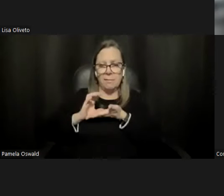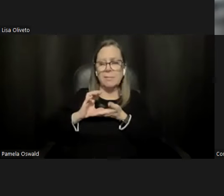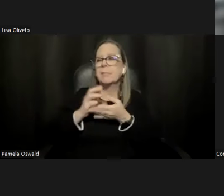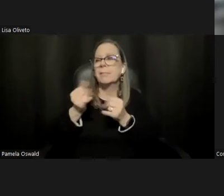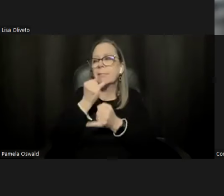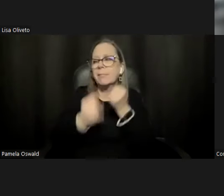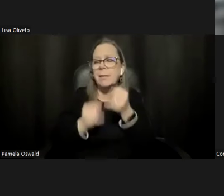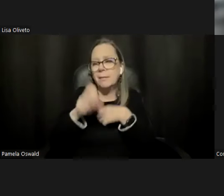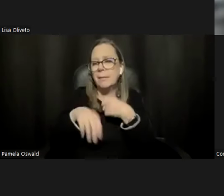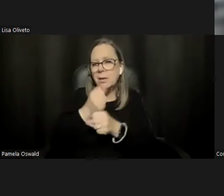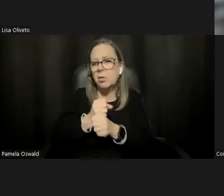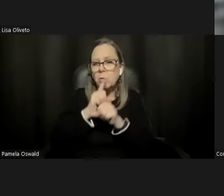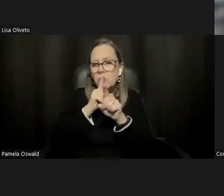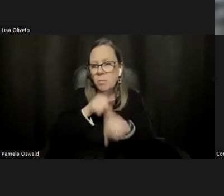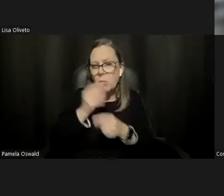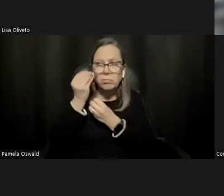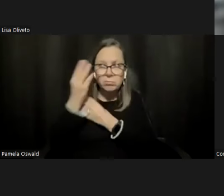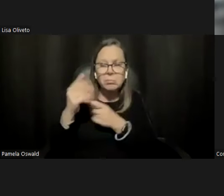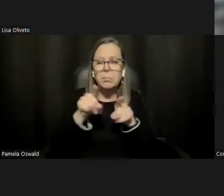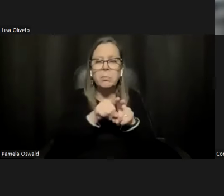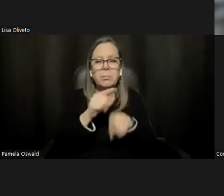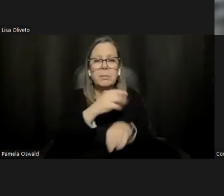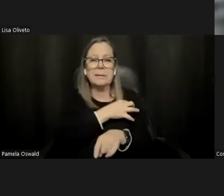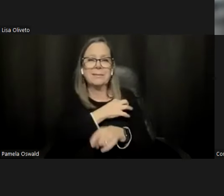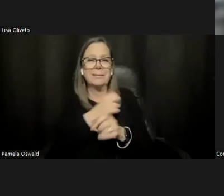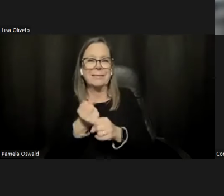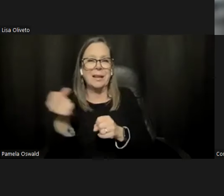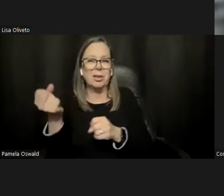applying for next year's grant funding, as well.